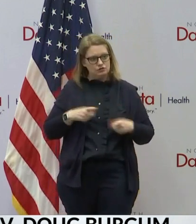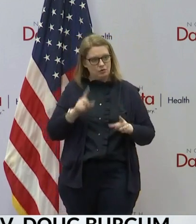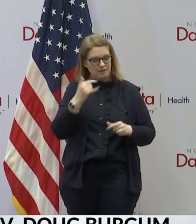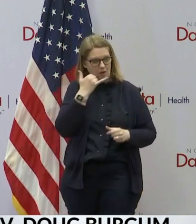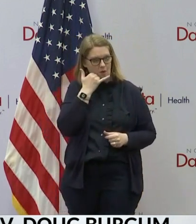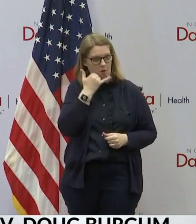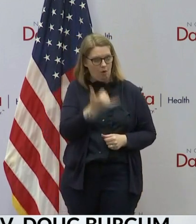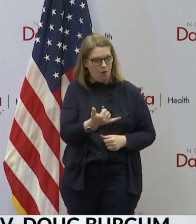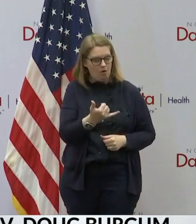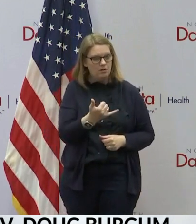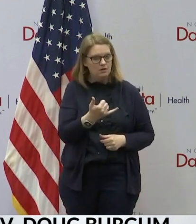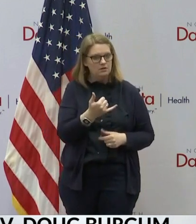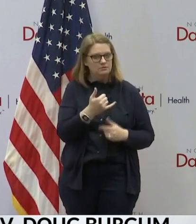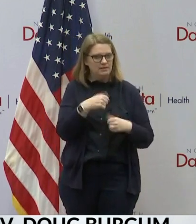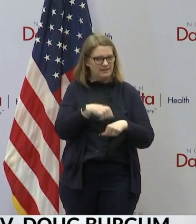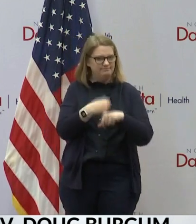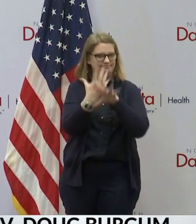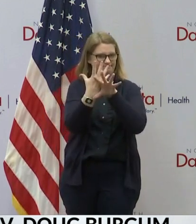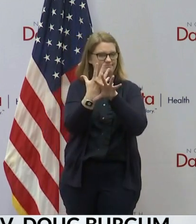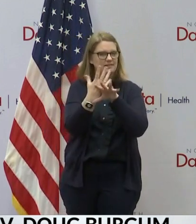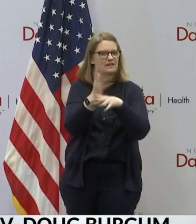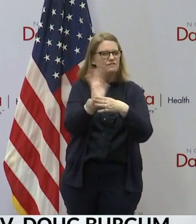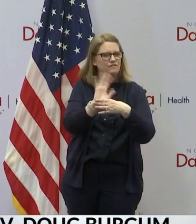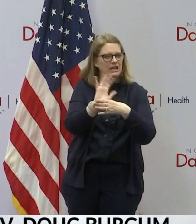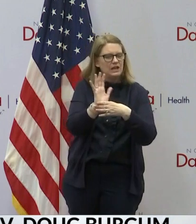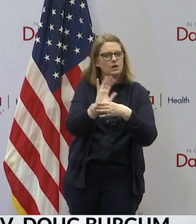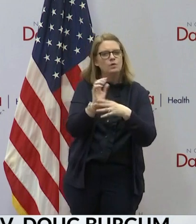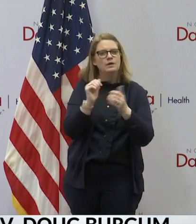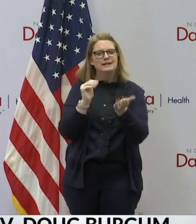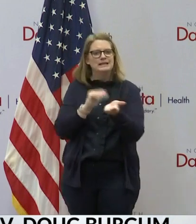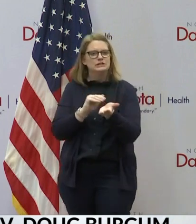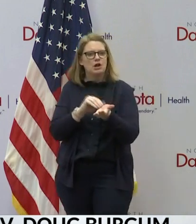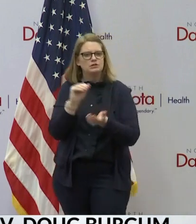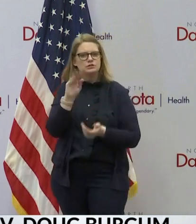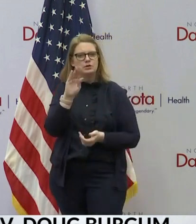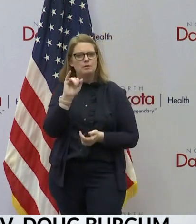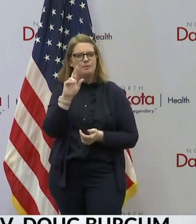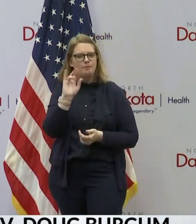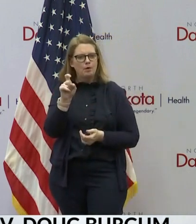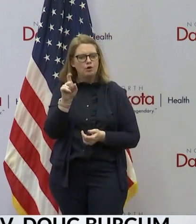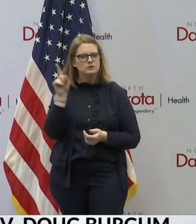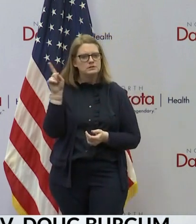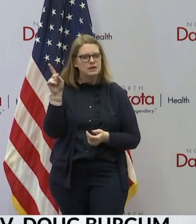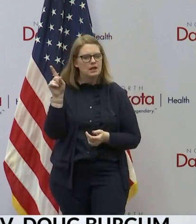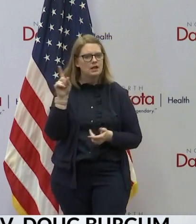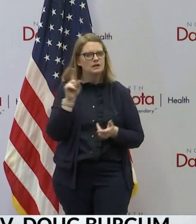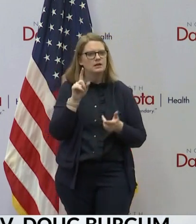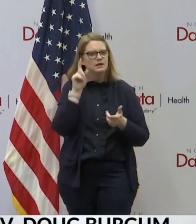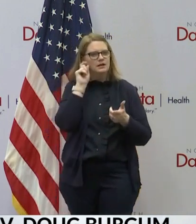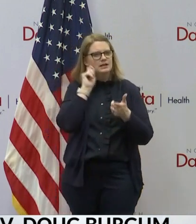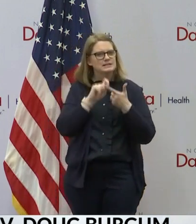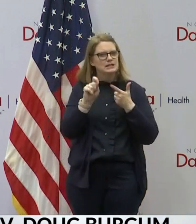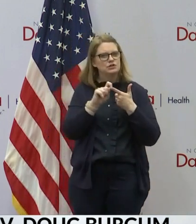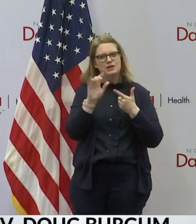TESTING ALL RESIDENTS AND ALL PEOPLE THAT WORK IN LONG-TERM CARE. TODAY, DURING A CALL, A